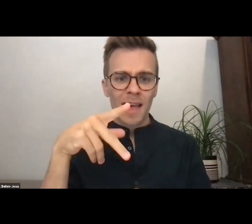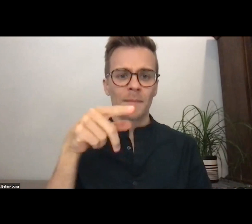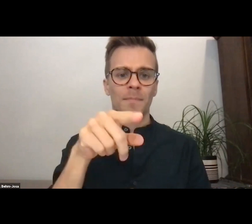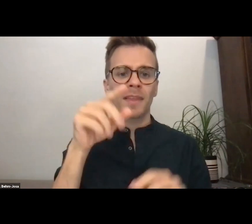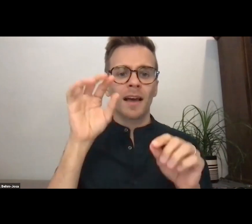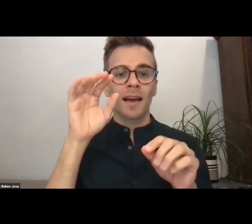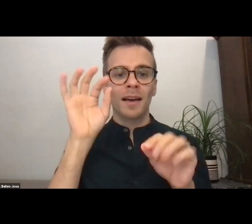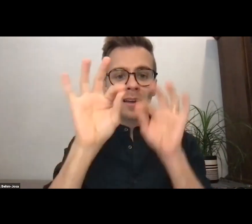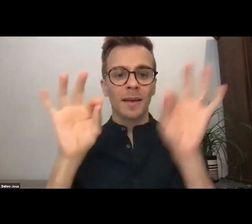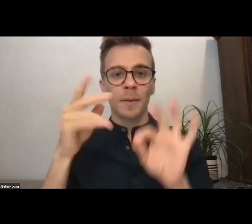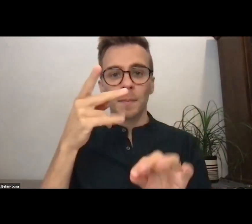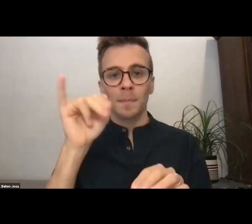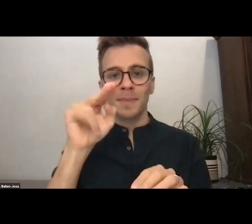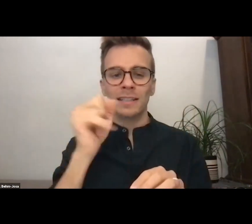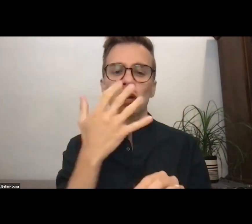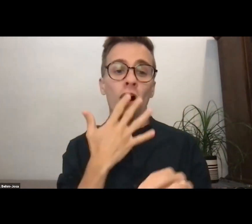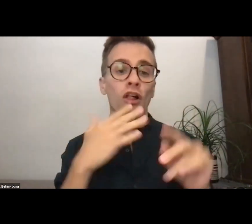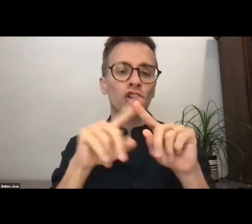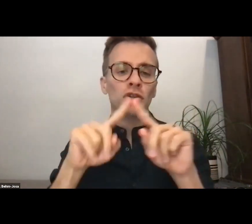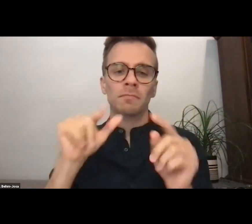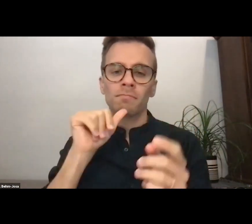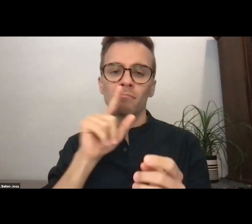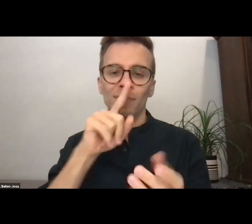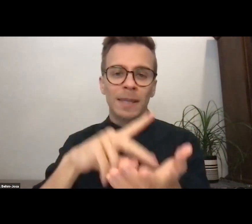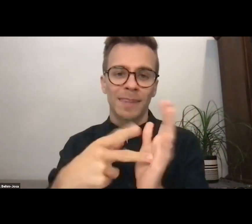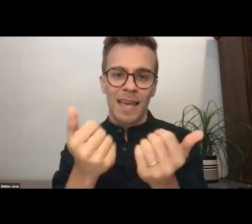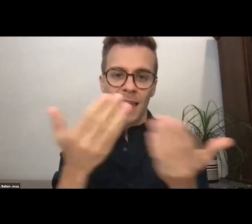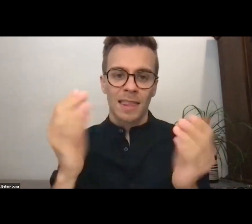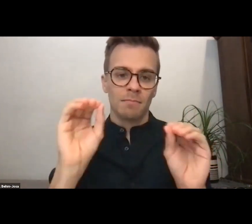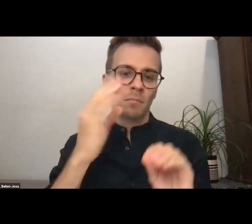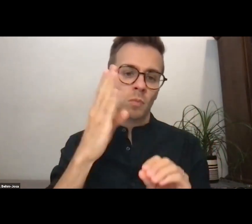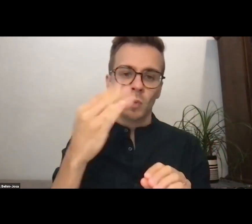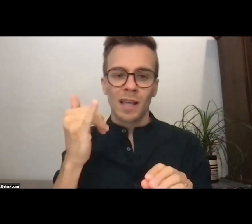I was fascinated with this map. It has pins, and the colors of the pins are different.